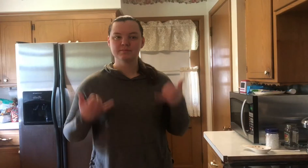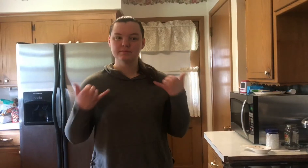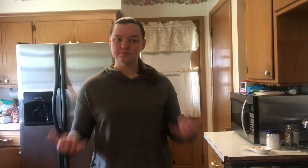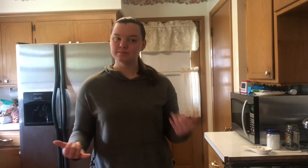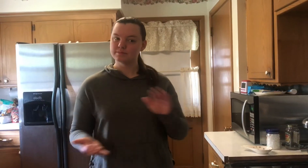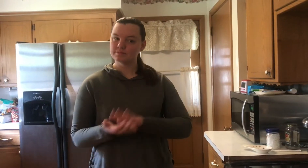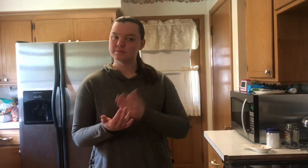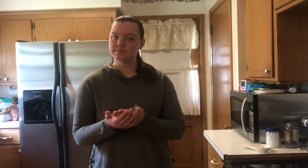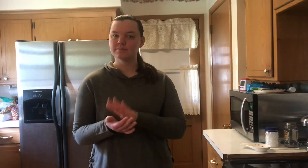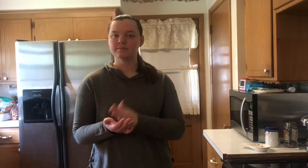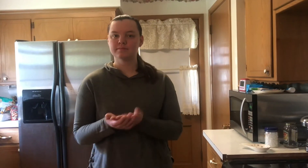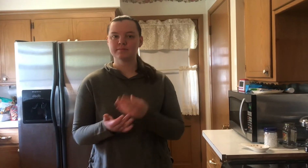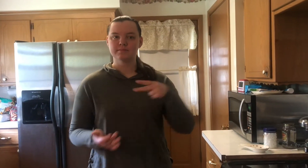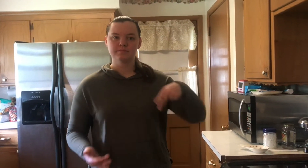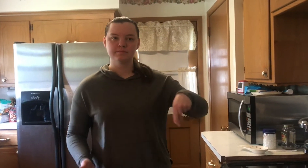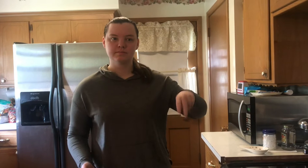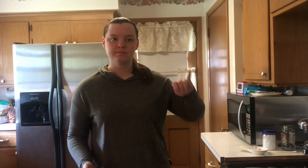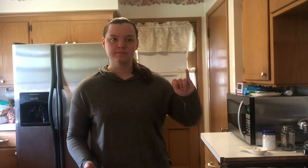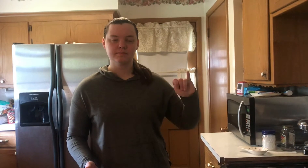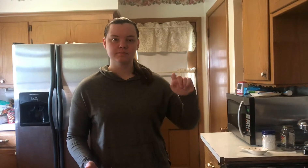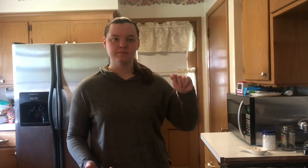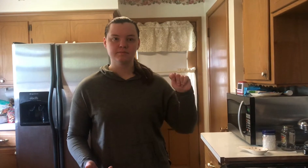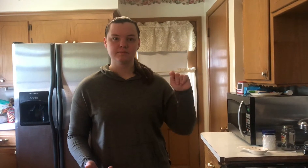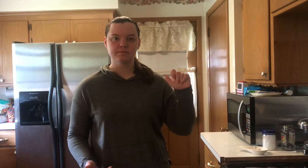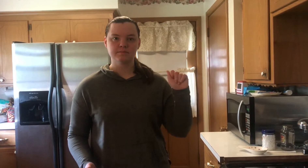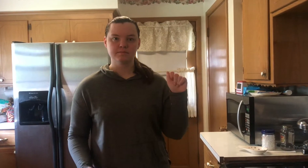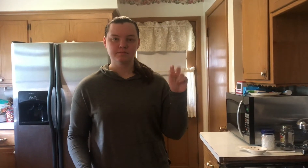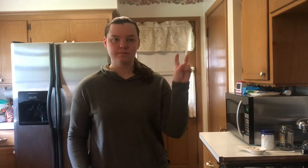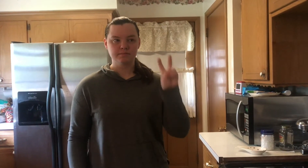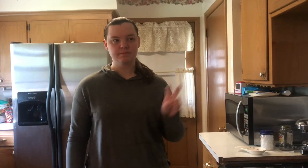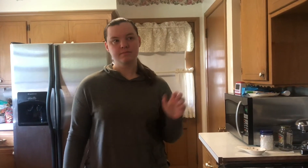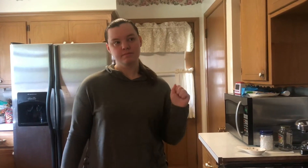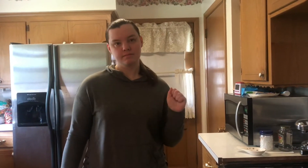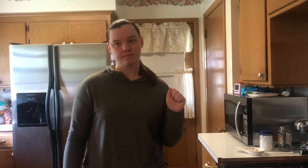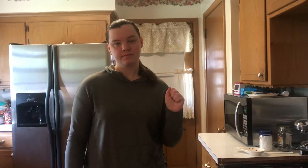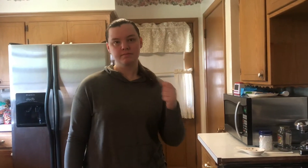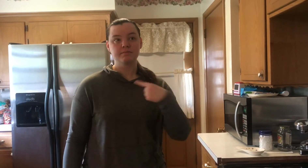Now it’s time to cook pita pizza.